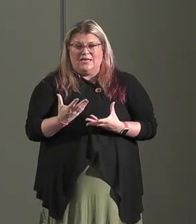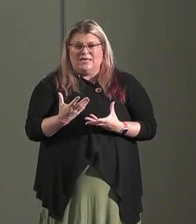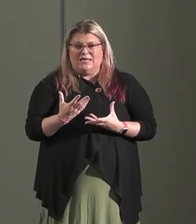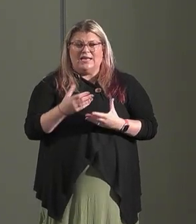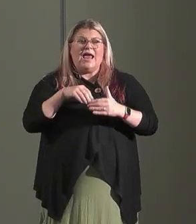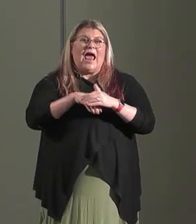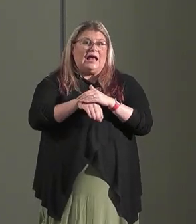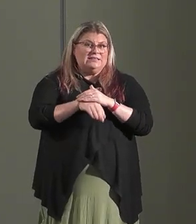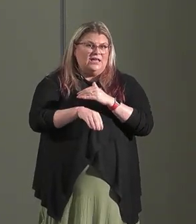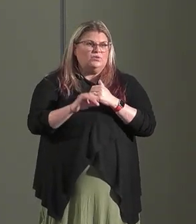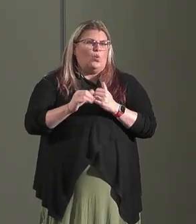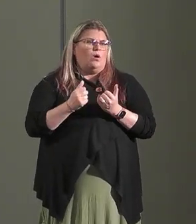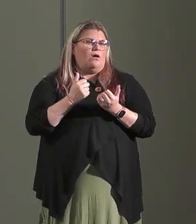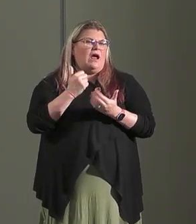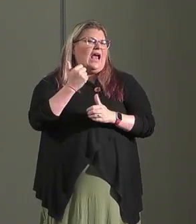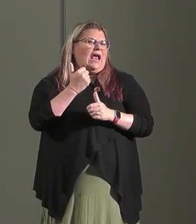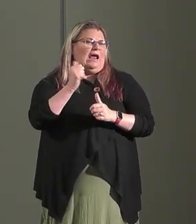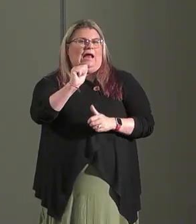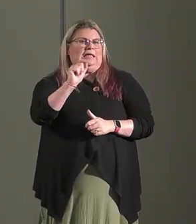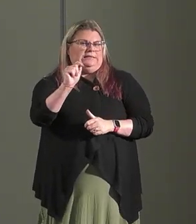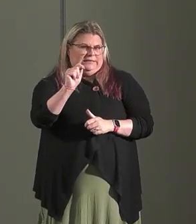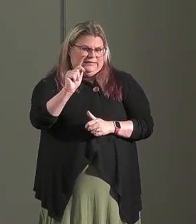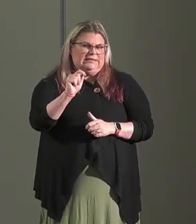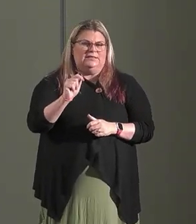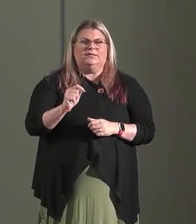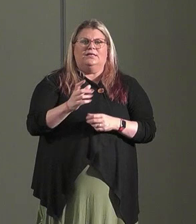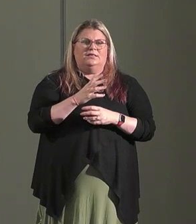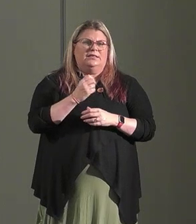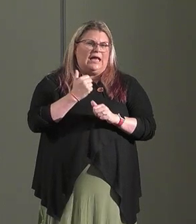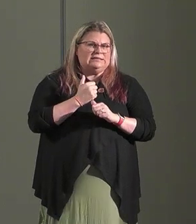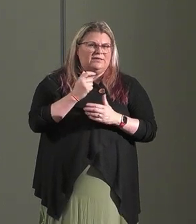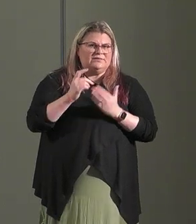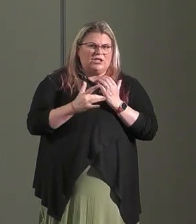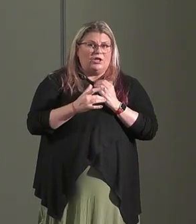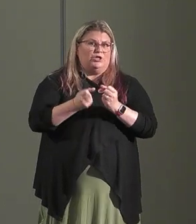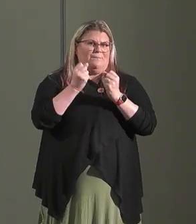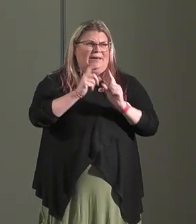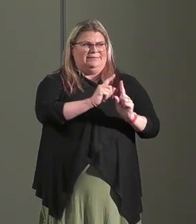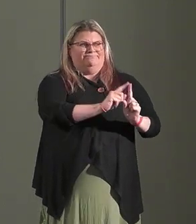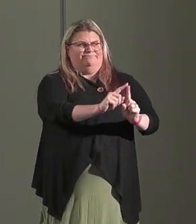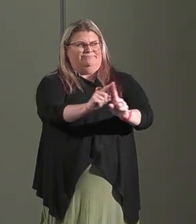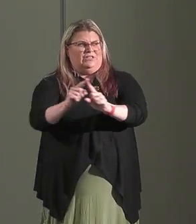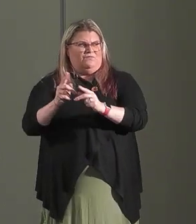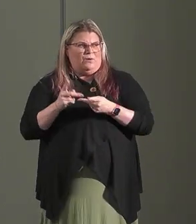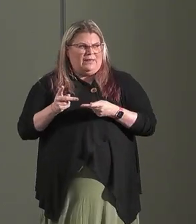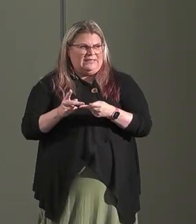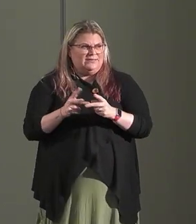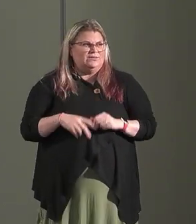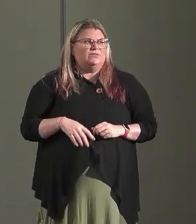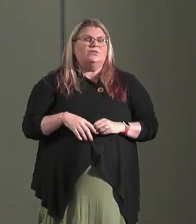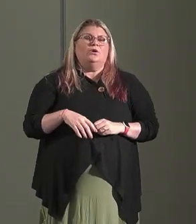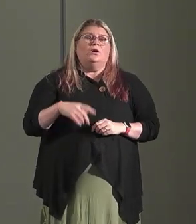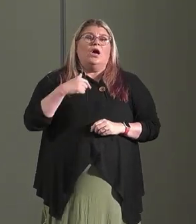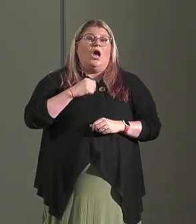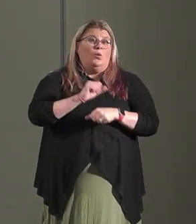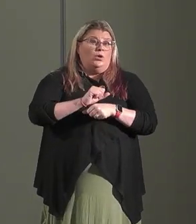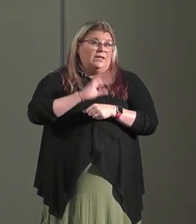access or assistive technology in different environments. I worked at the federally funded